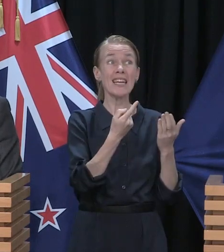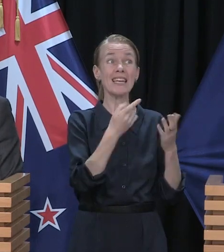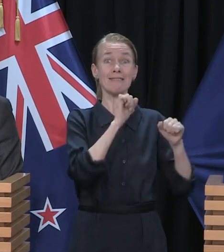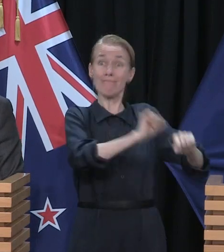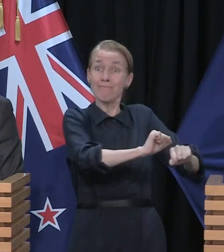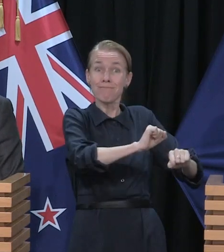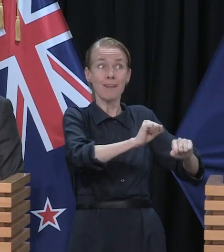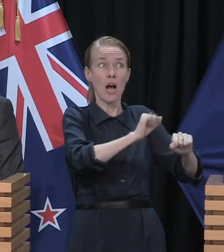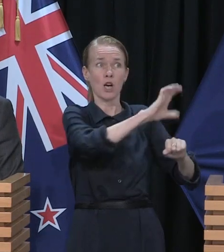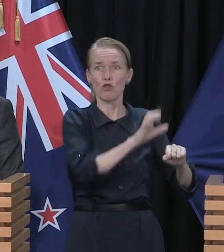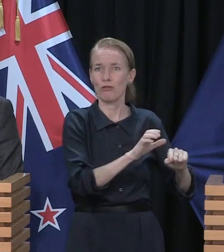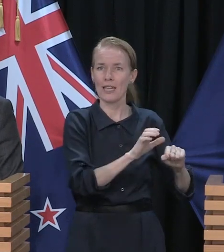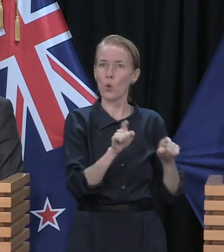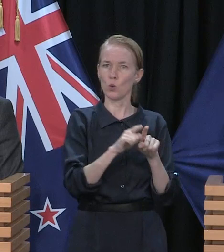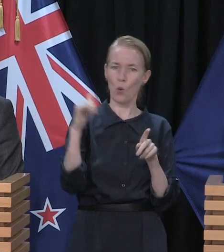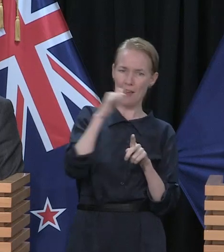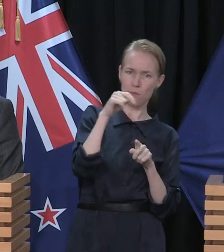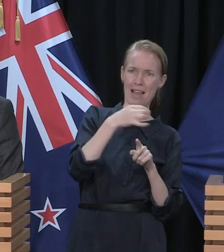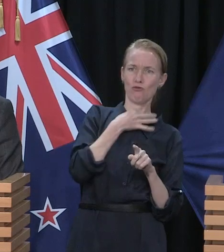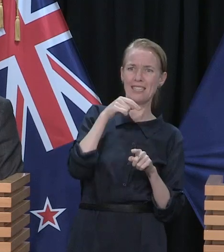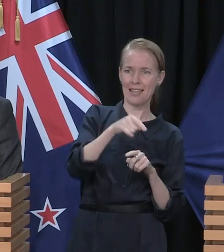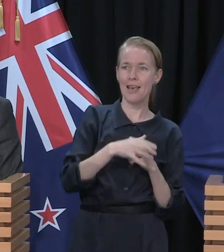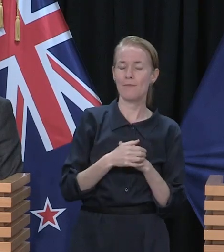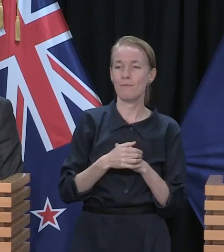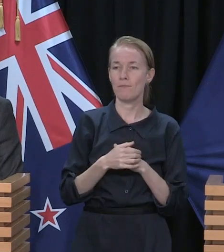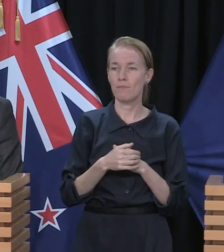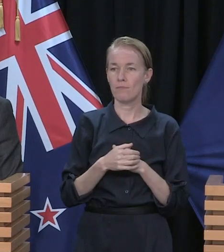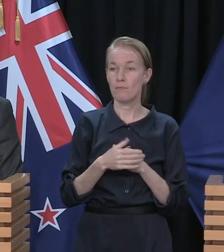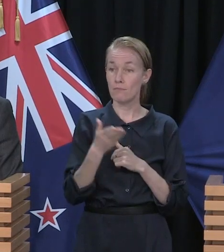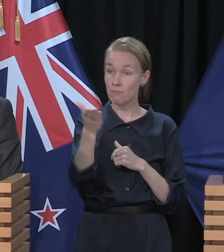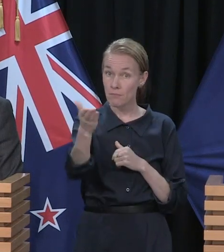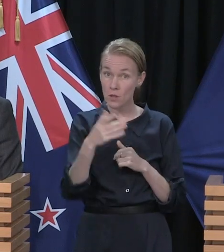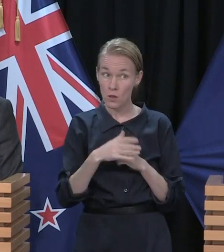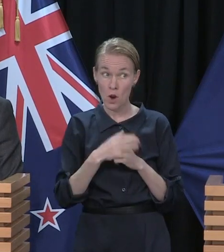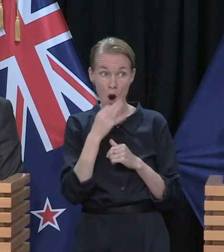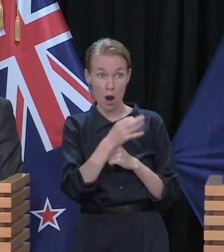contact with people, including on planes and in airports, who